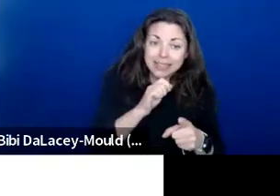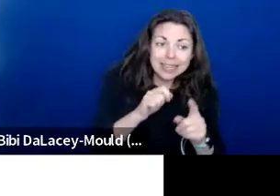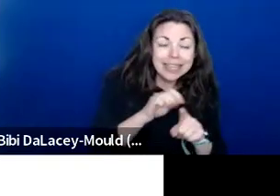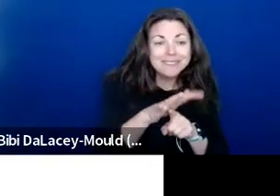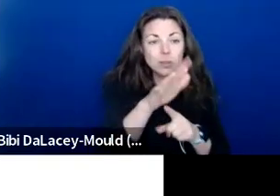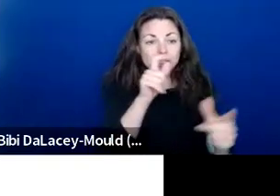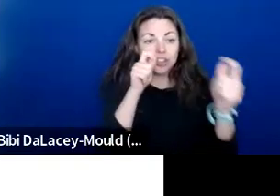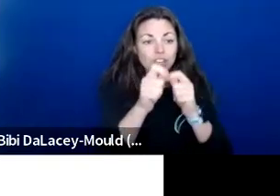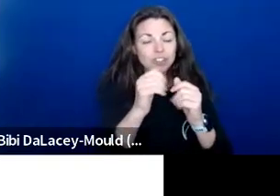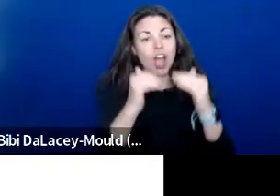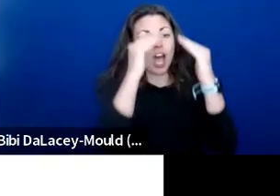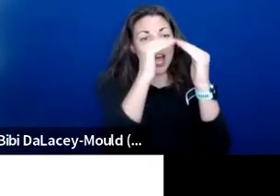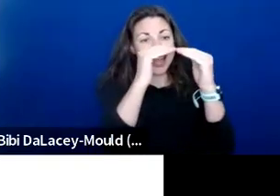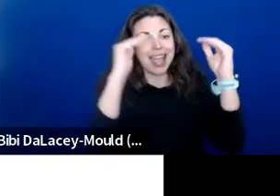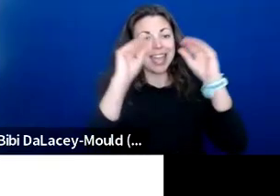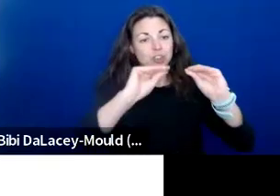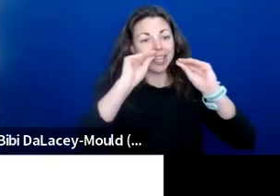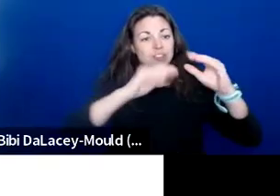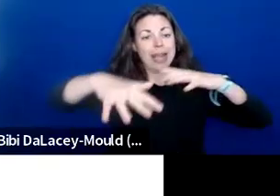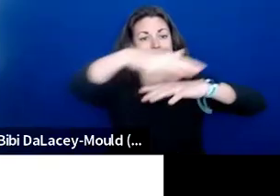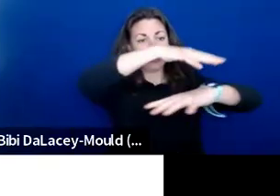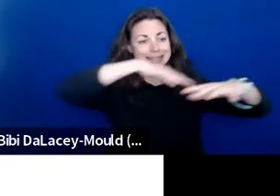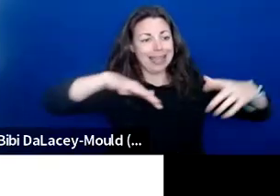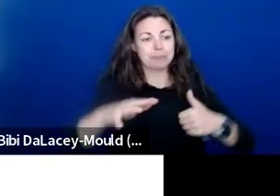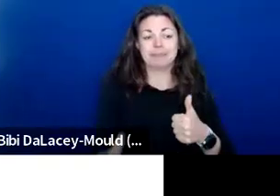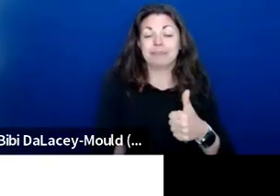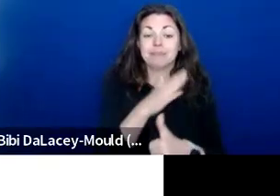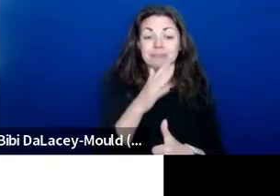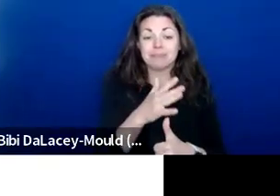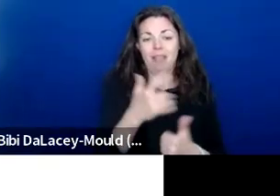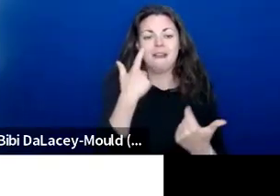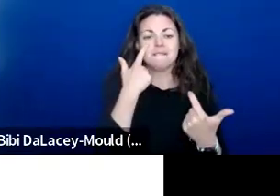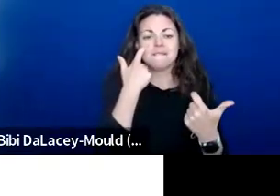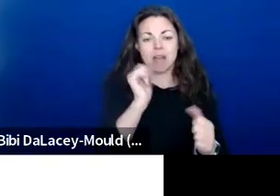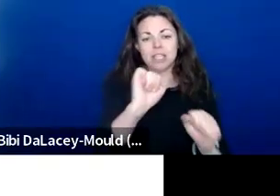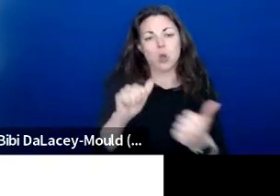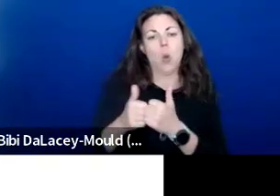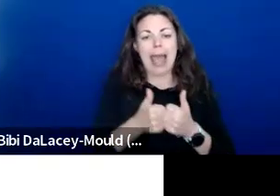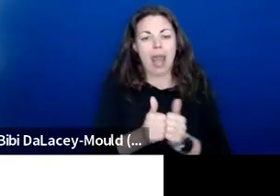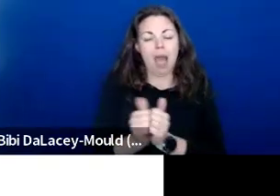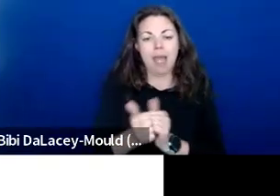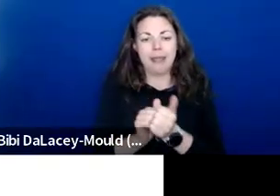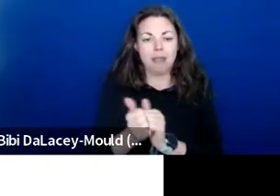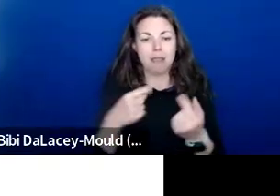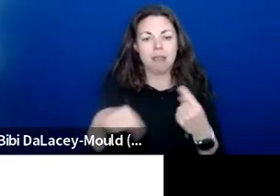And the first lesson was that it's really, really important to find an ally, particularly when it came to the